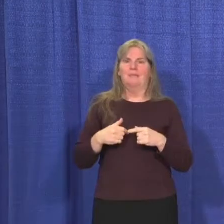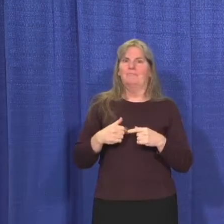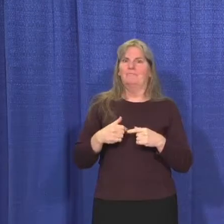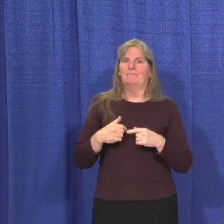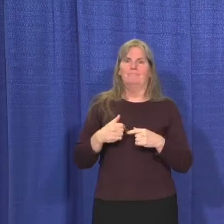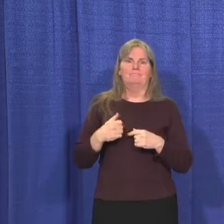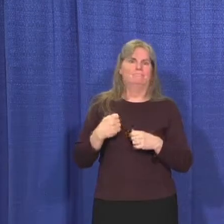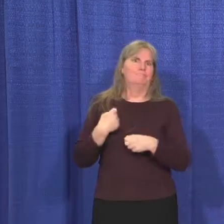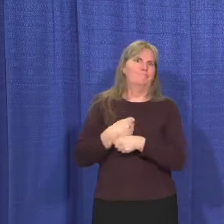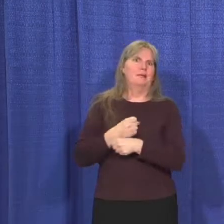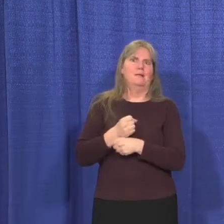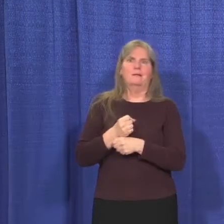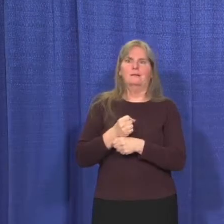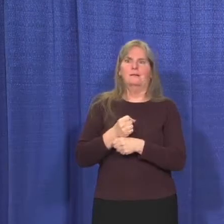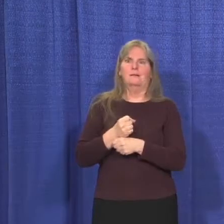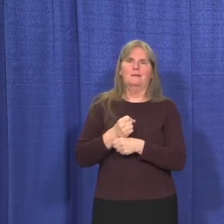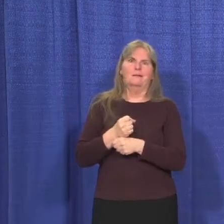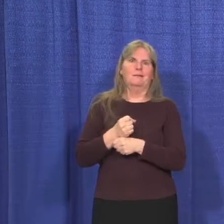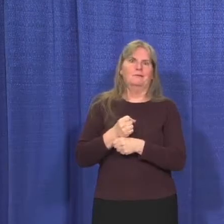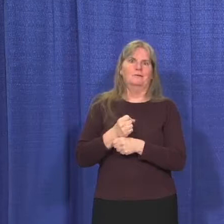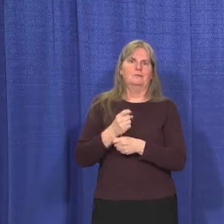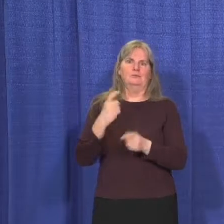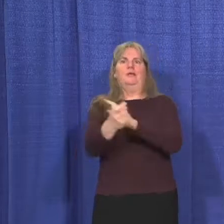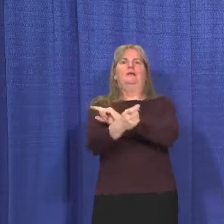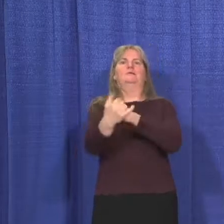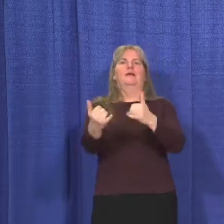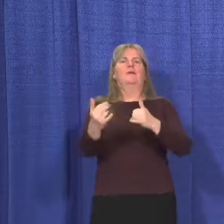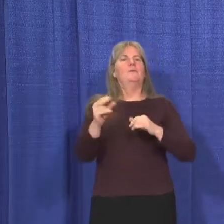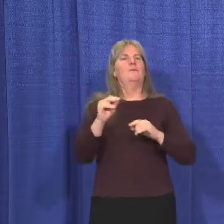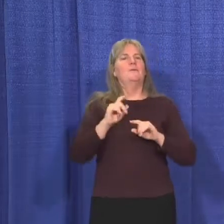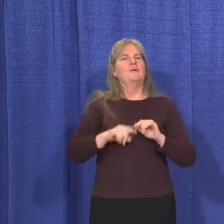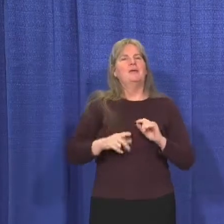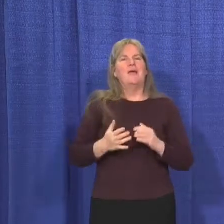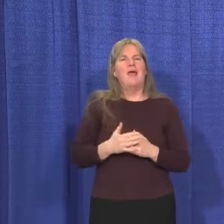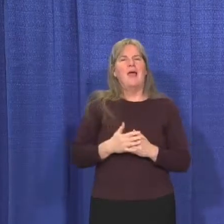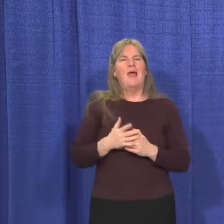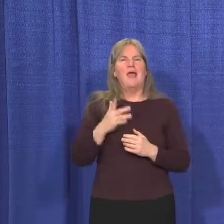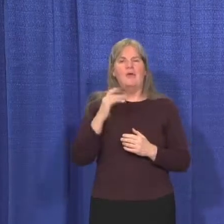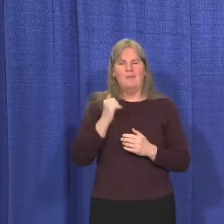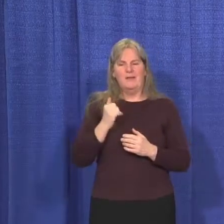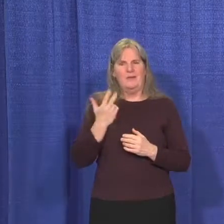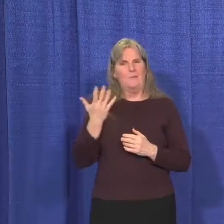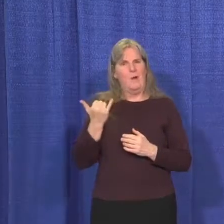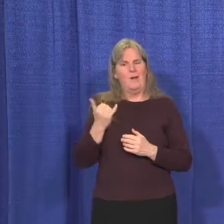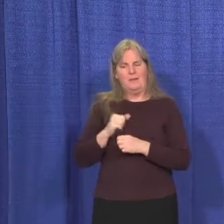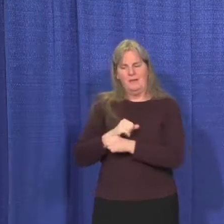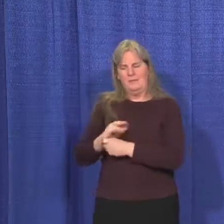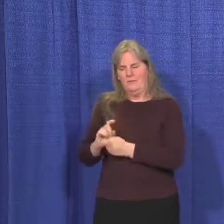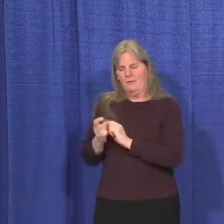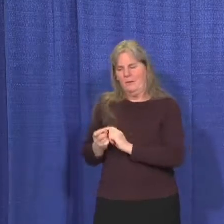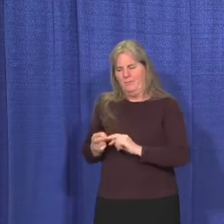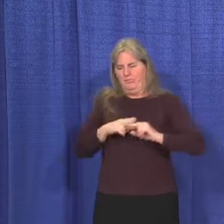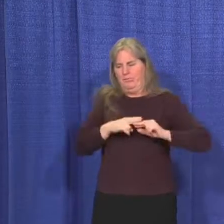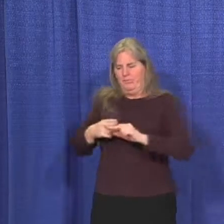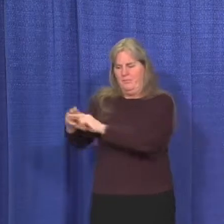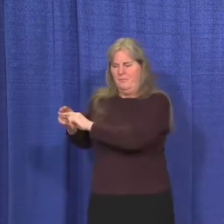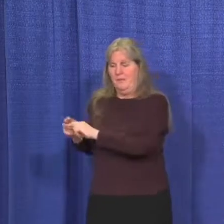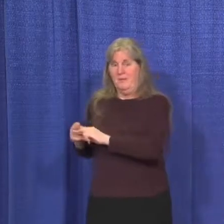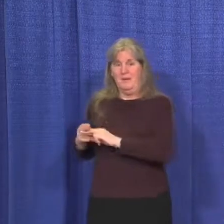anyway for making radical changes just because of the surge of variants I have been